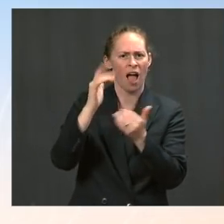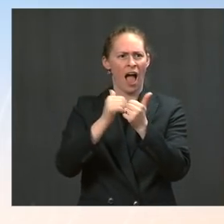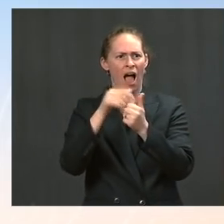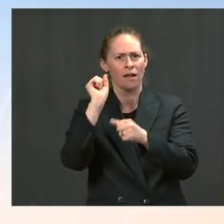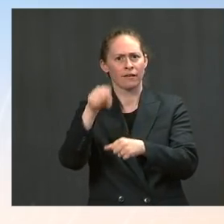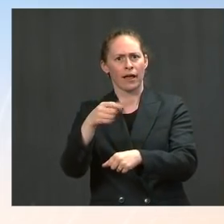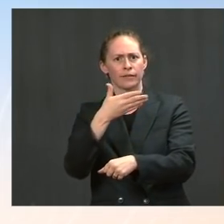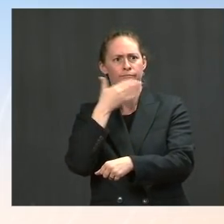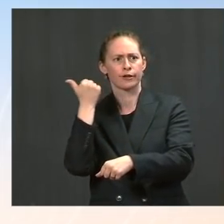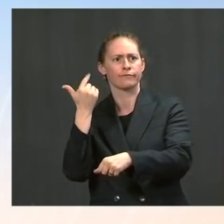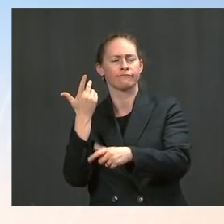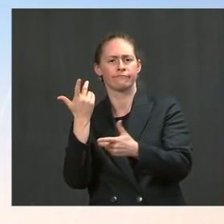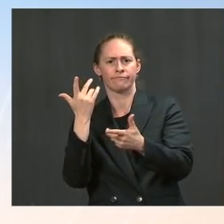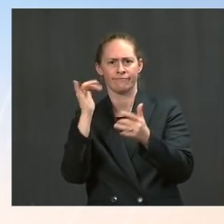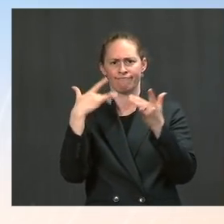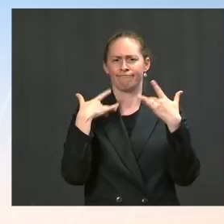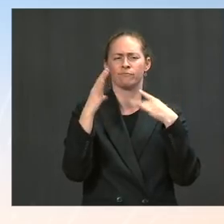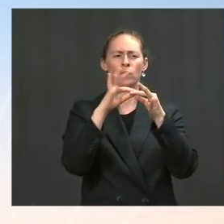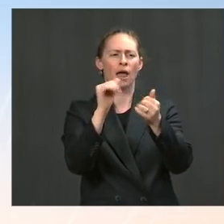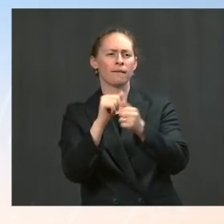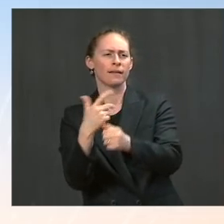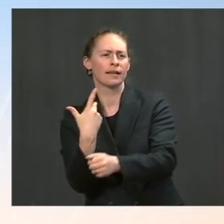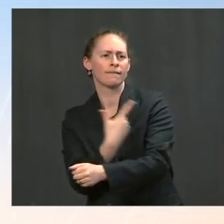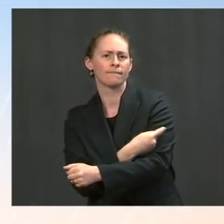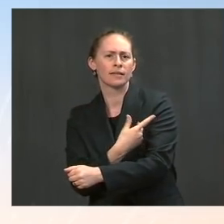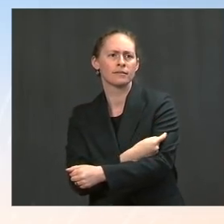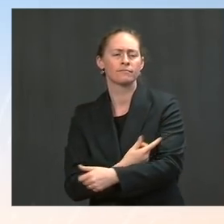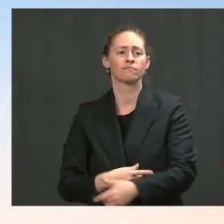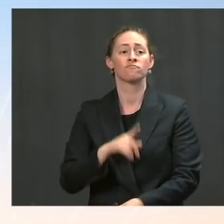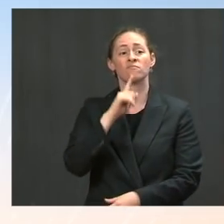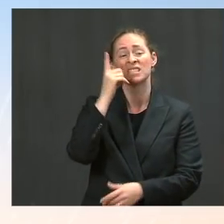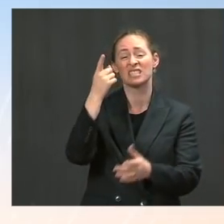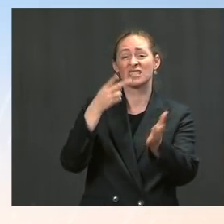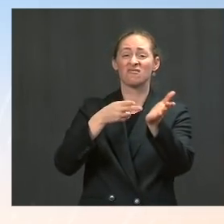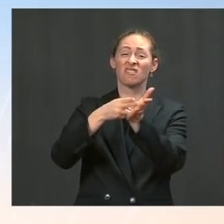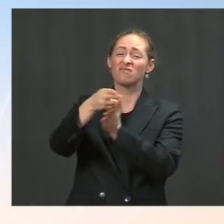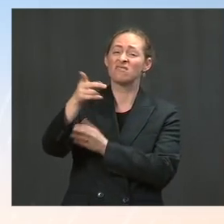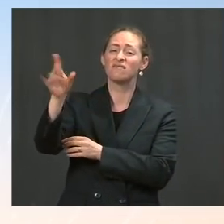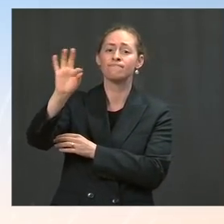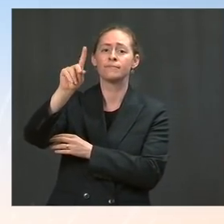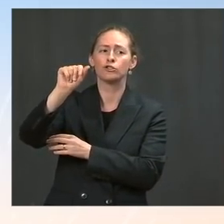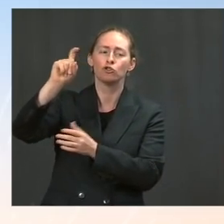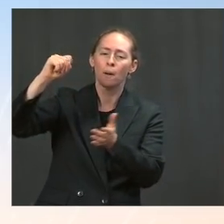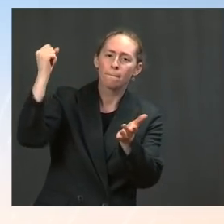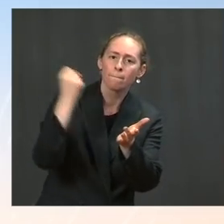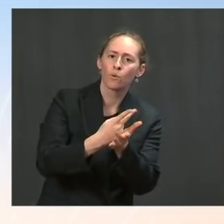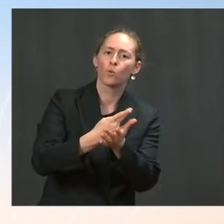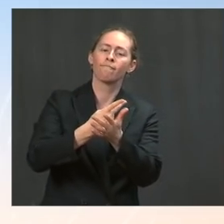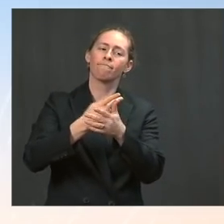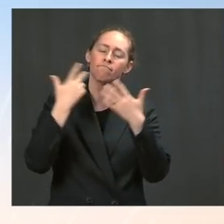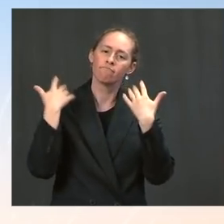to fully authorize these vaccines with the full weight of government approval behind the vaccines. But now we're hearing that may not happen